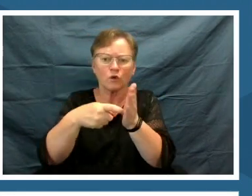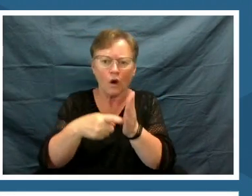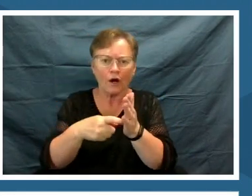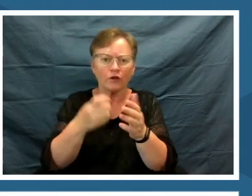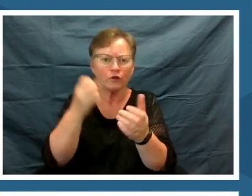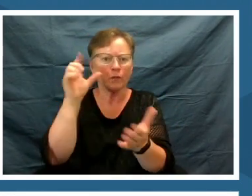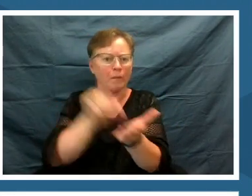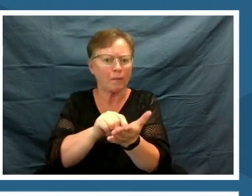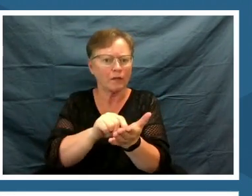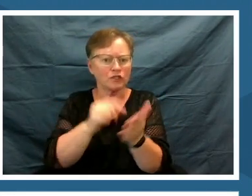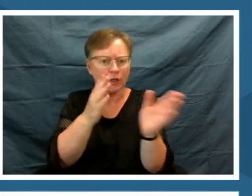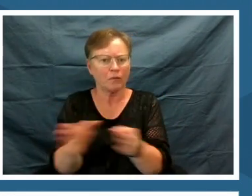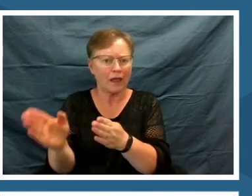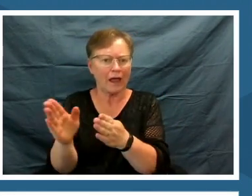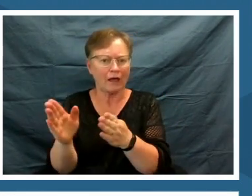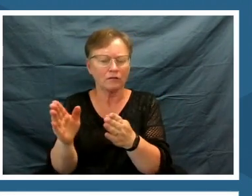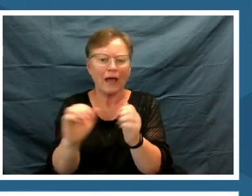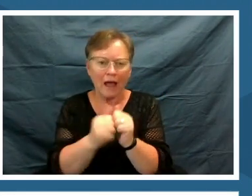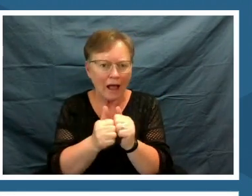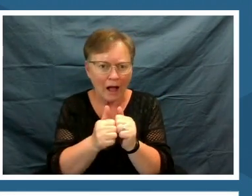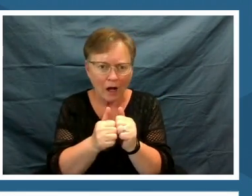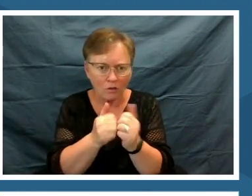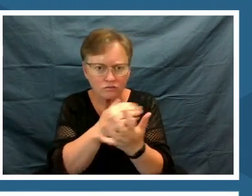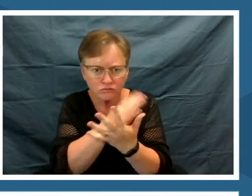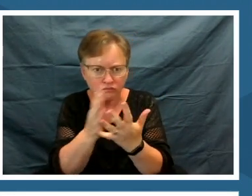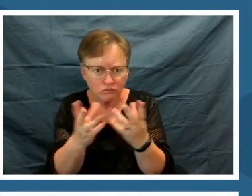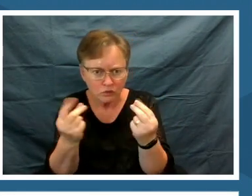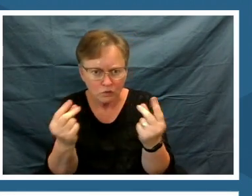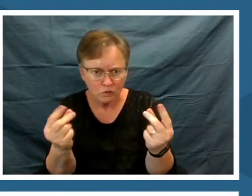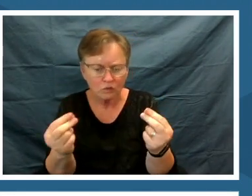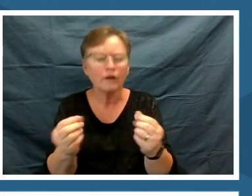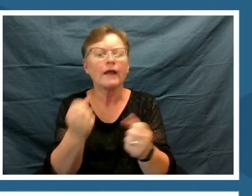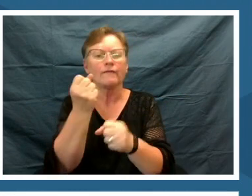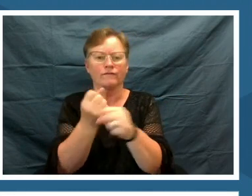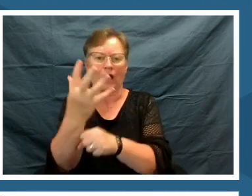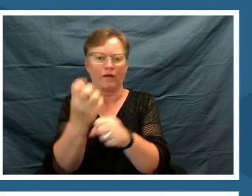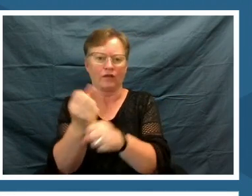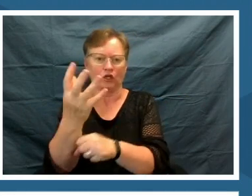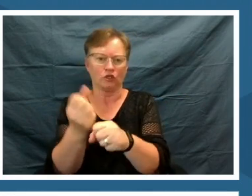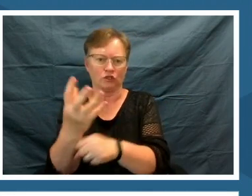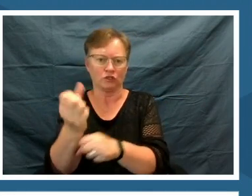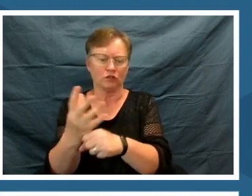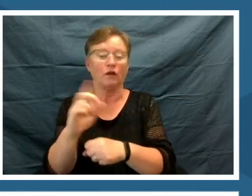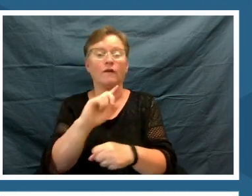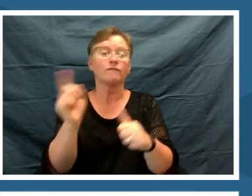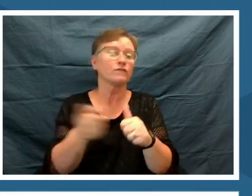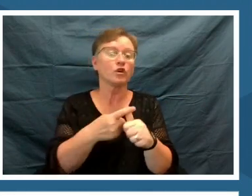the first strategic plan was called the federal science technology engineering